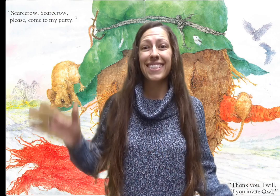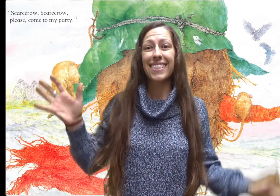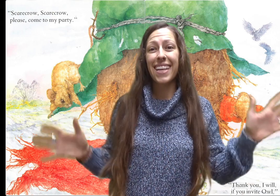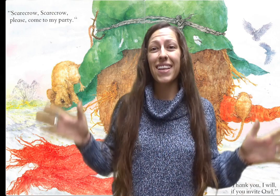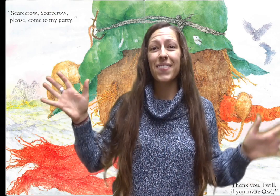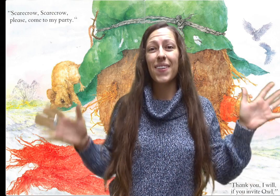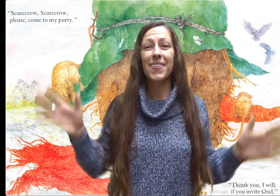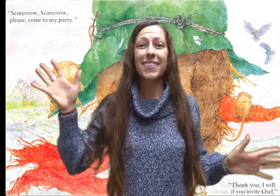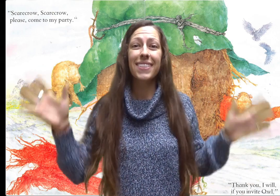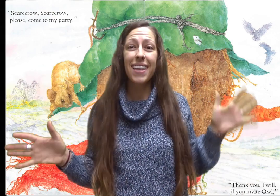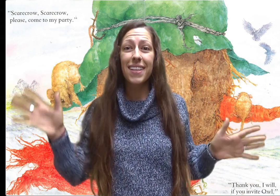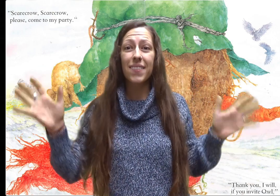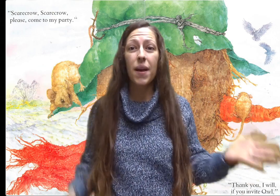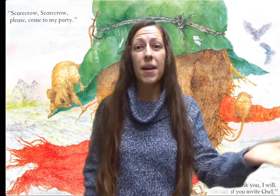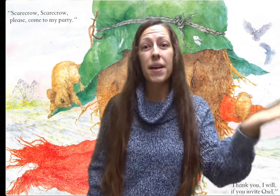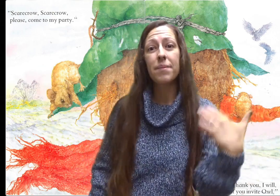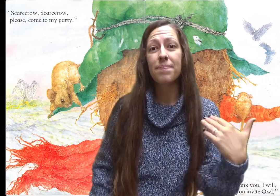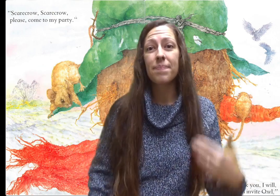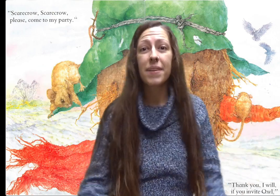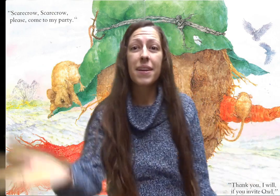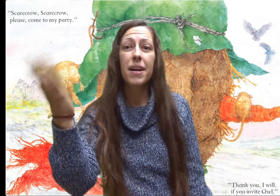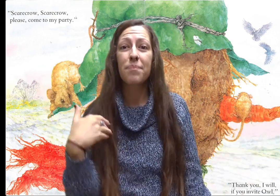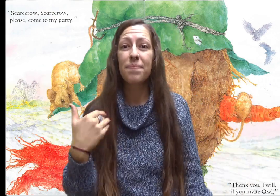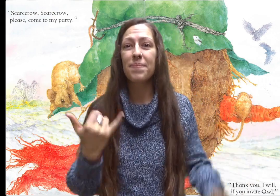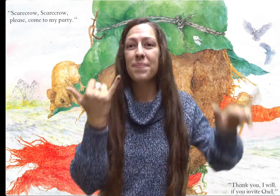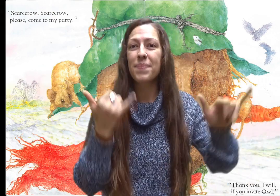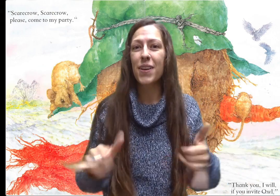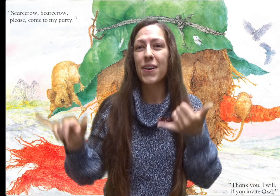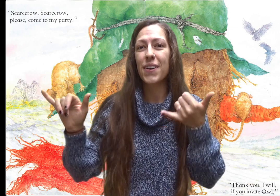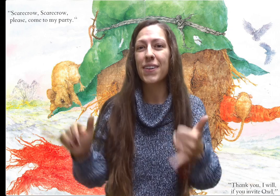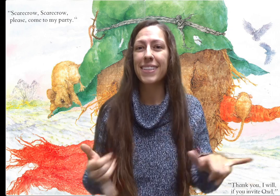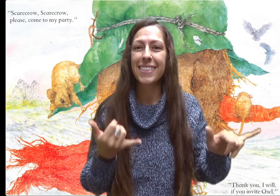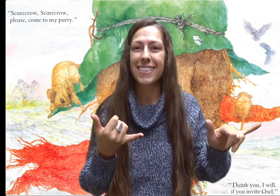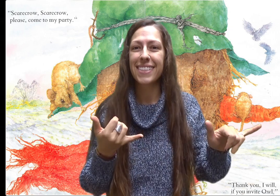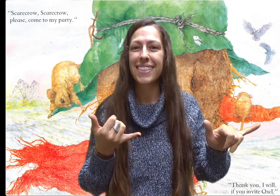Scarecrow, Scarecrow, come to my party.